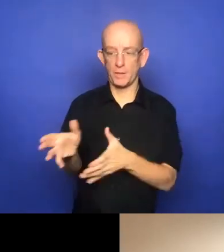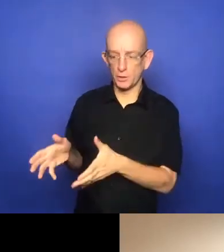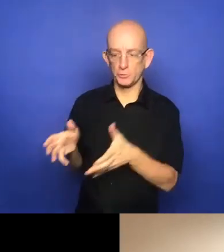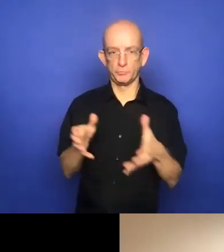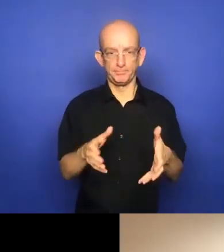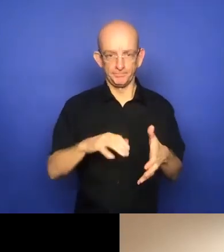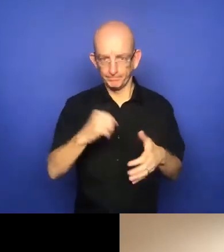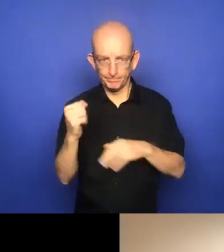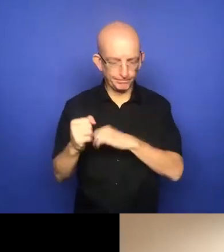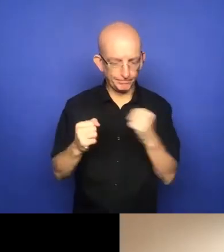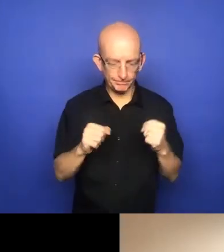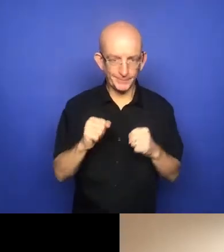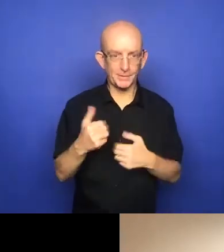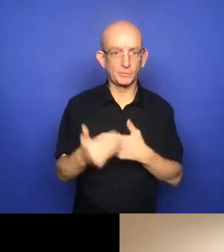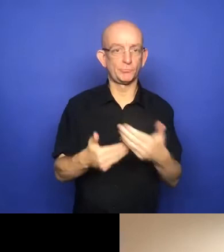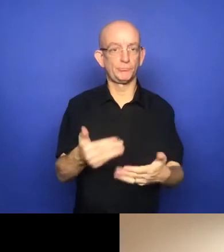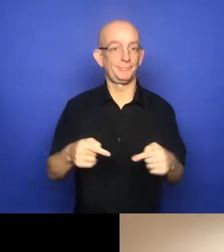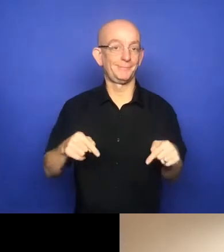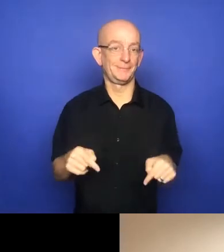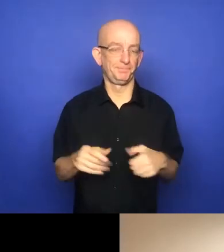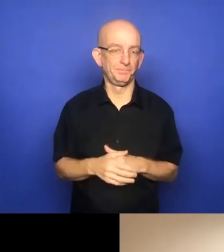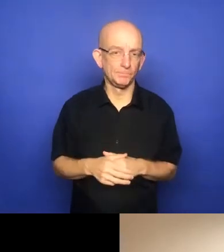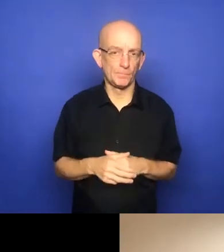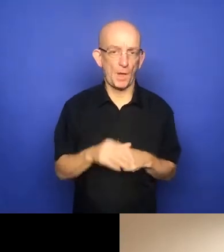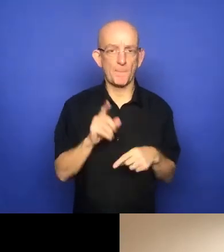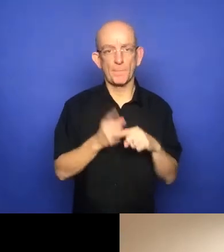organisations can benefit to it, but